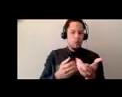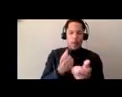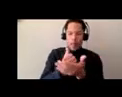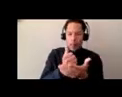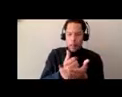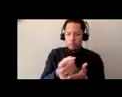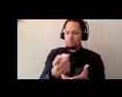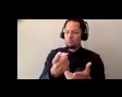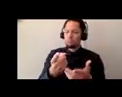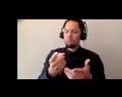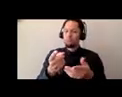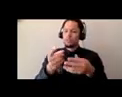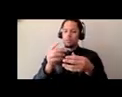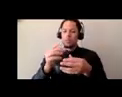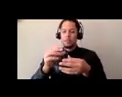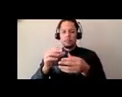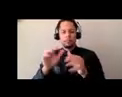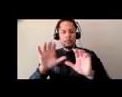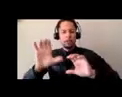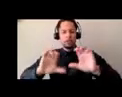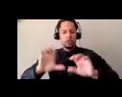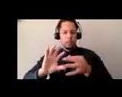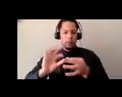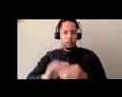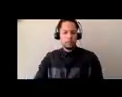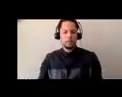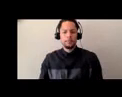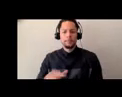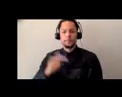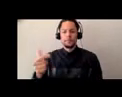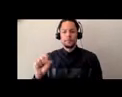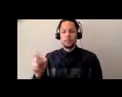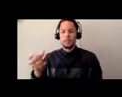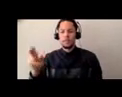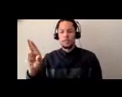Hi. I think you articulated that well. I'm thinking, you know, I'm processing.